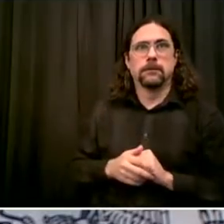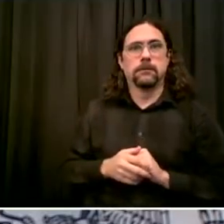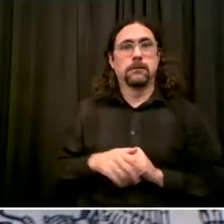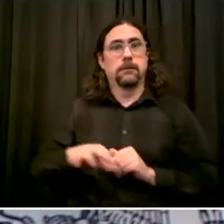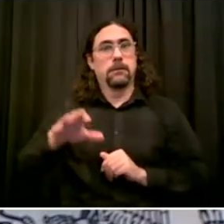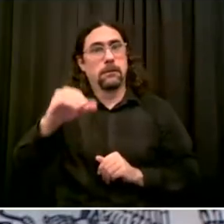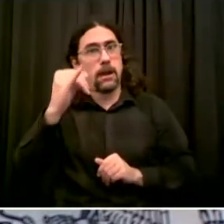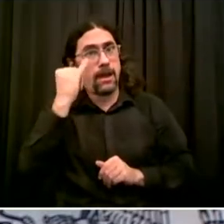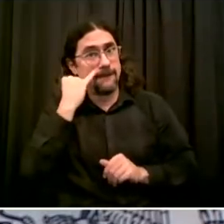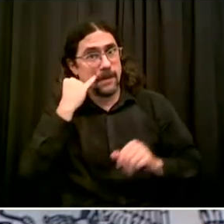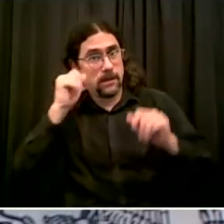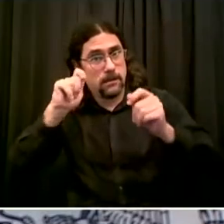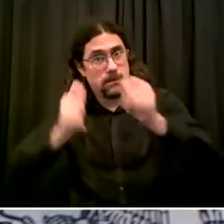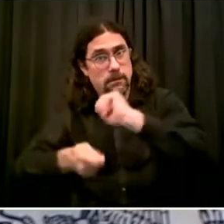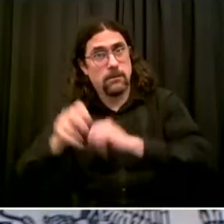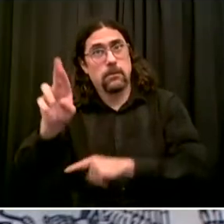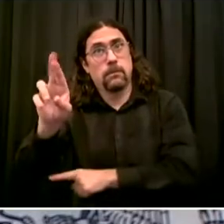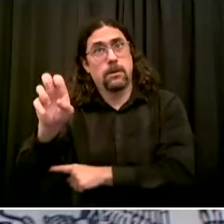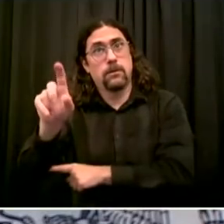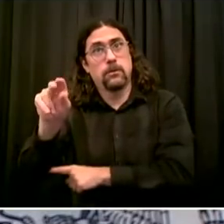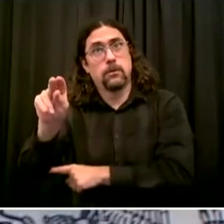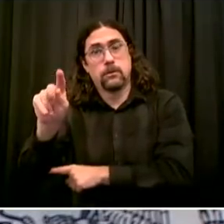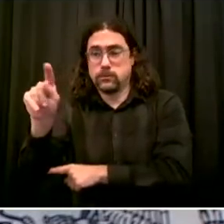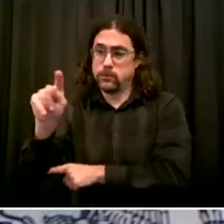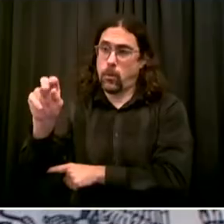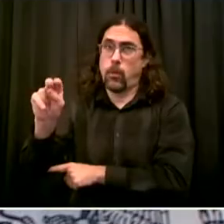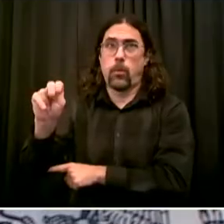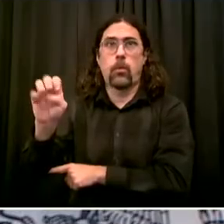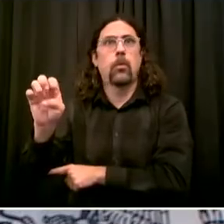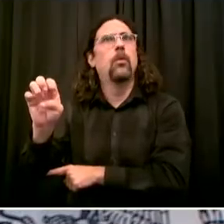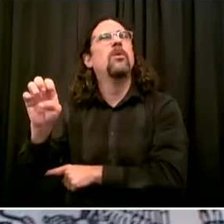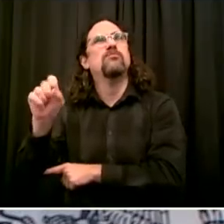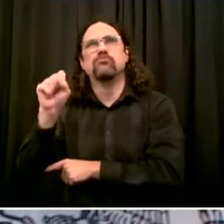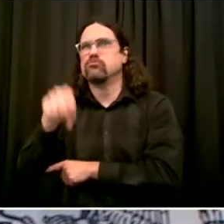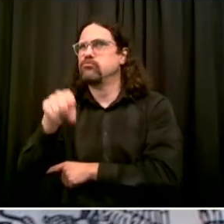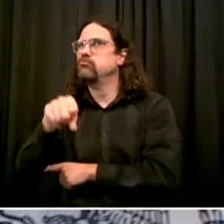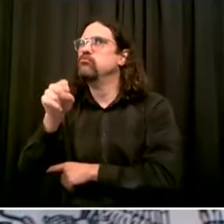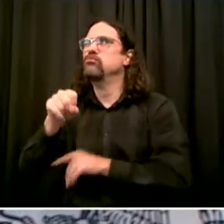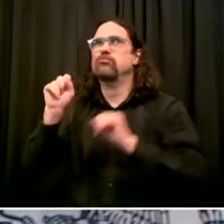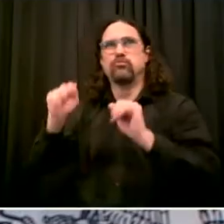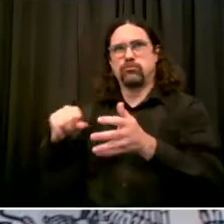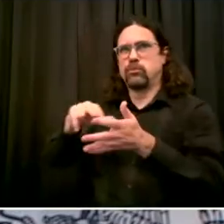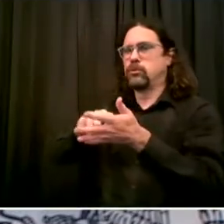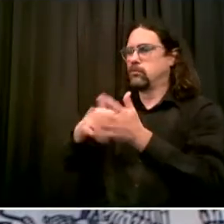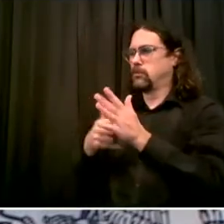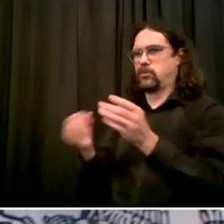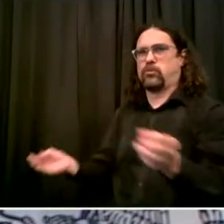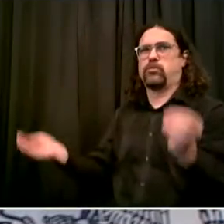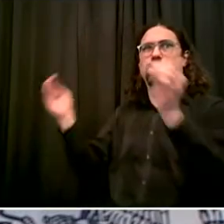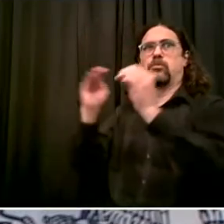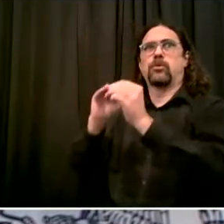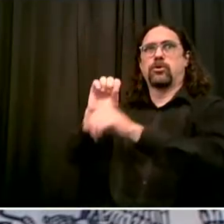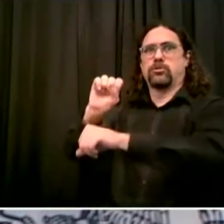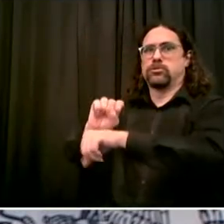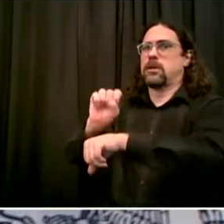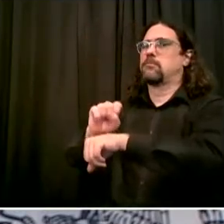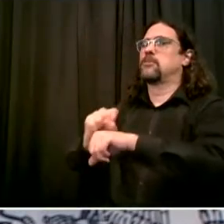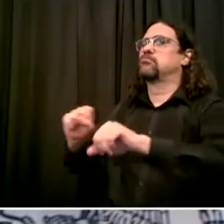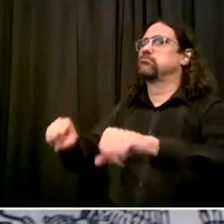JOBS AND THAT IS PIMOTARNBT UT IT HASTO BE RESOLVED BY THE CITY COUNCIL. THAT IS THE WAY IT IS SUPPOSED